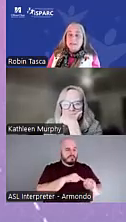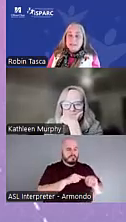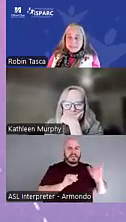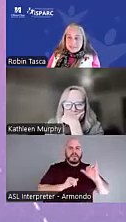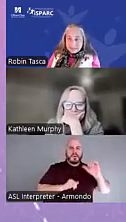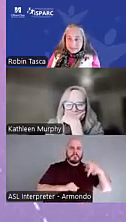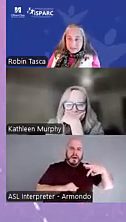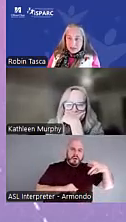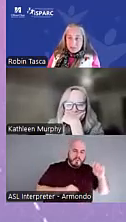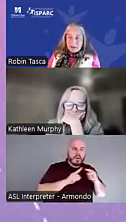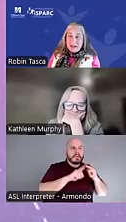It has to be an Excel document.